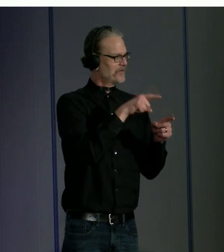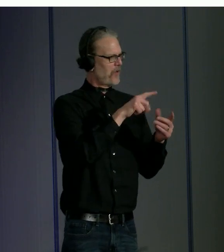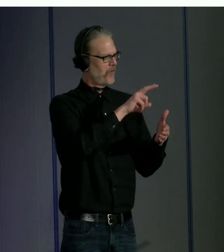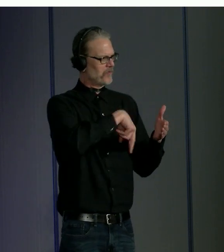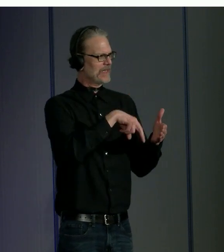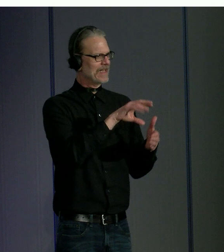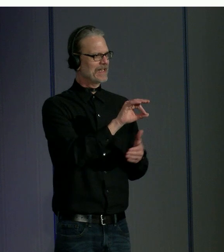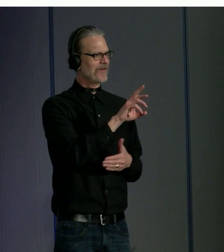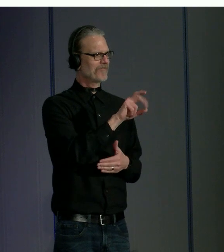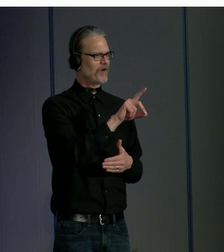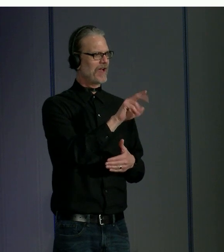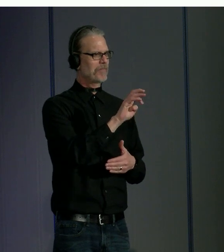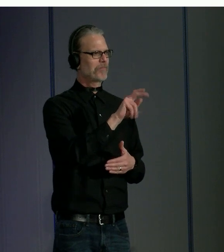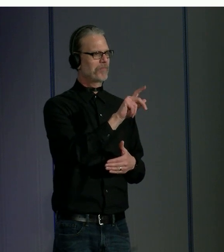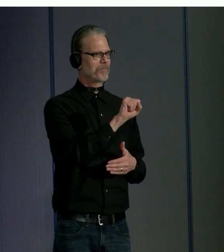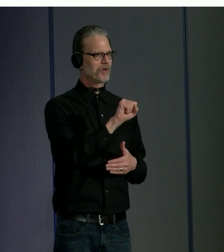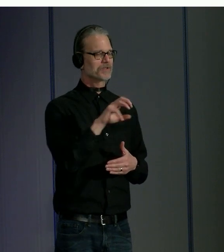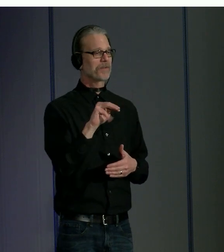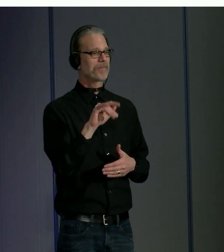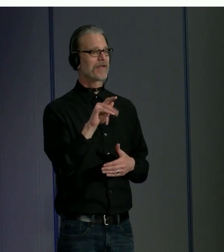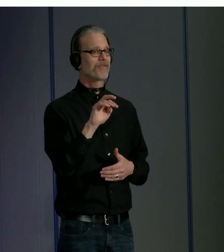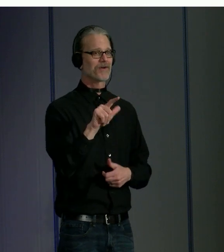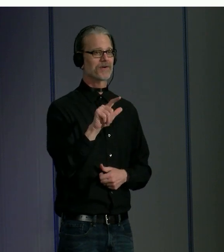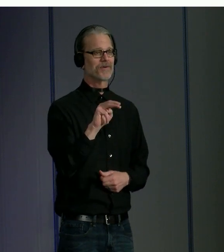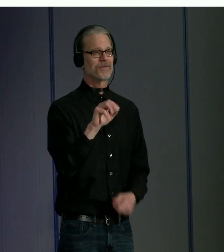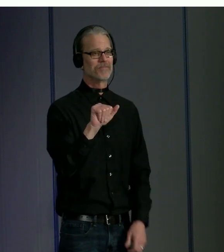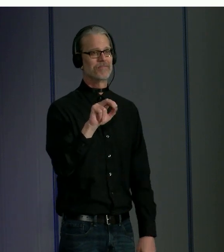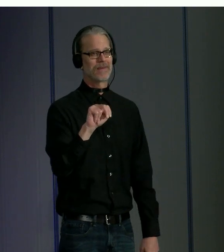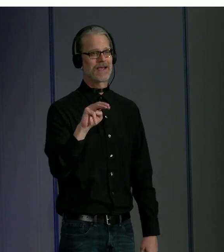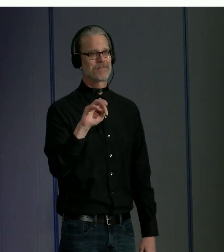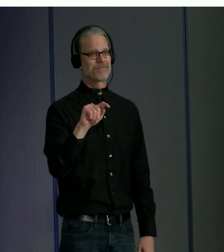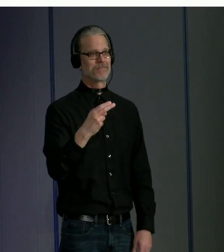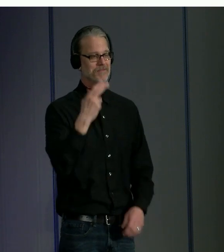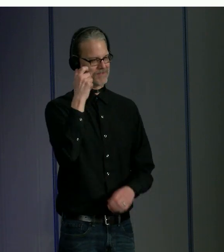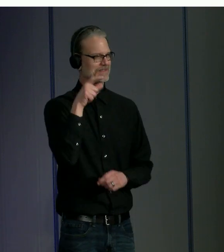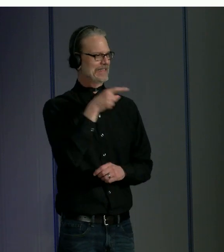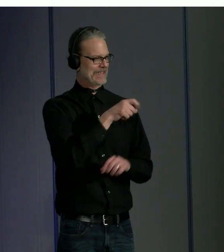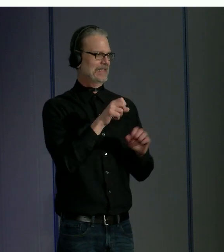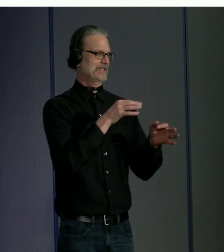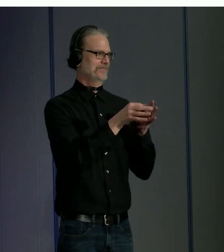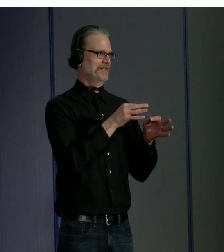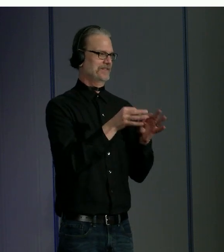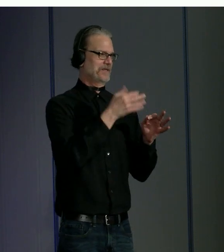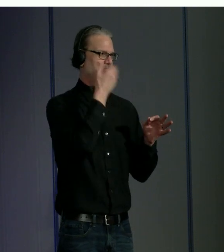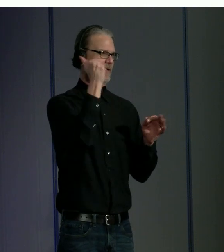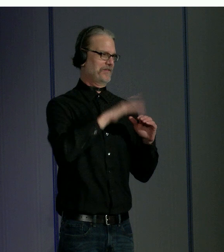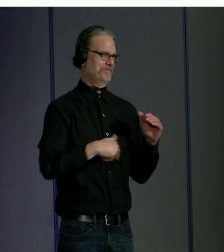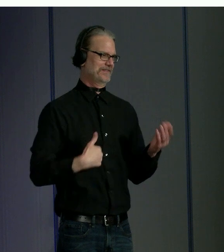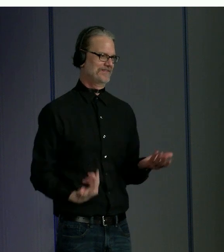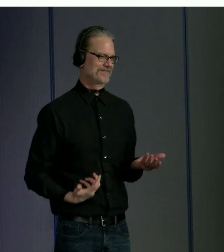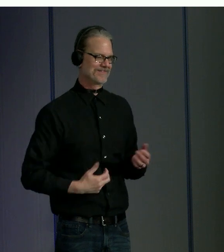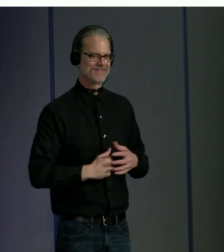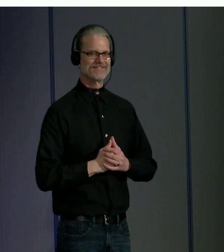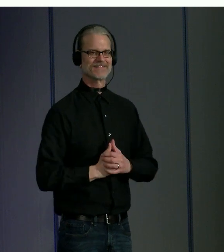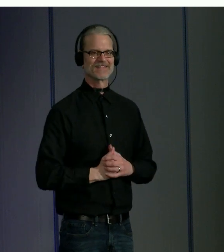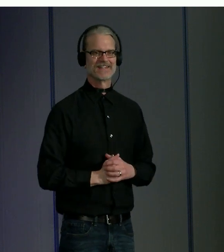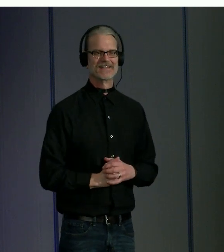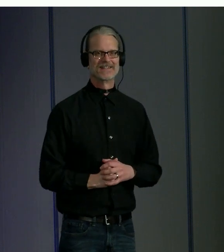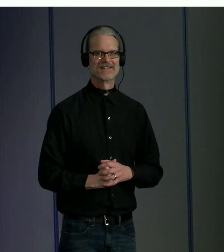man month, because he describes it way, way better than I possibly could.